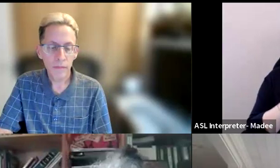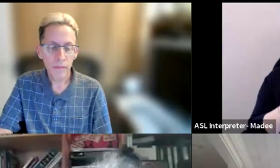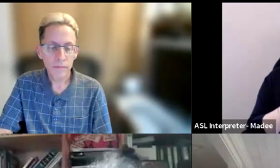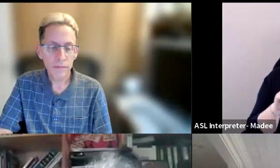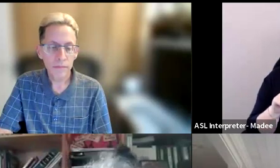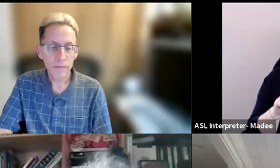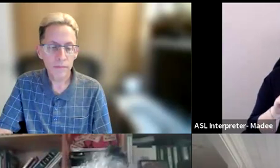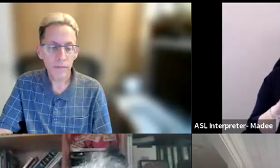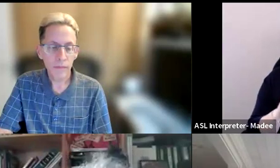even like